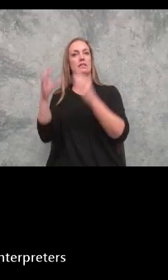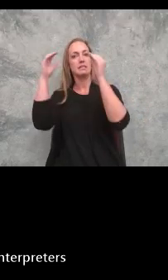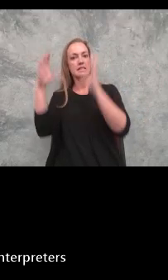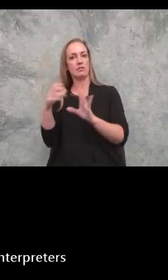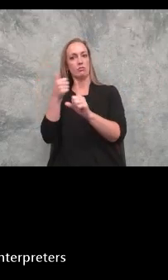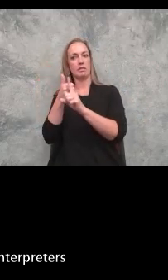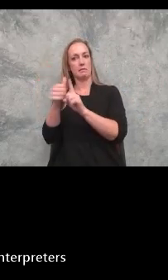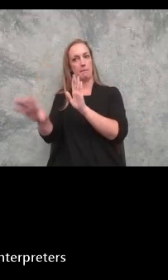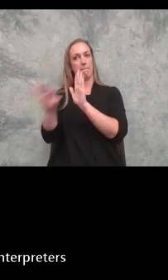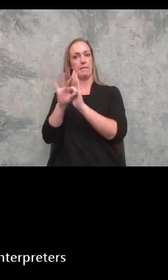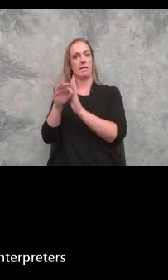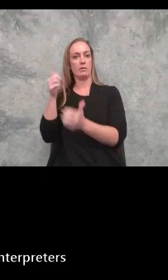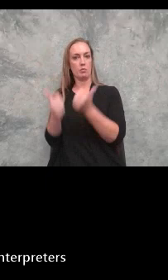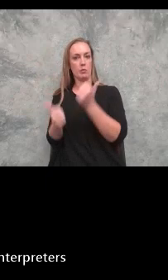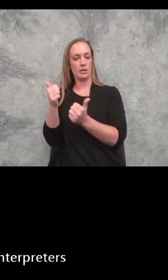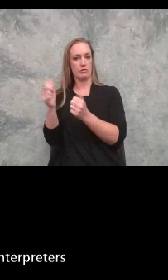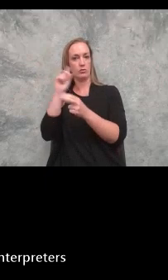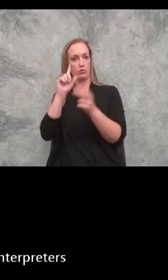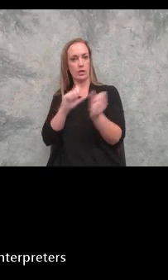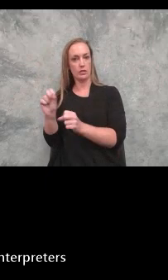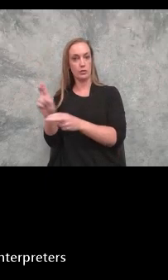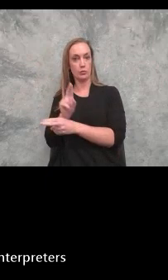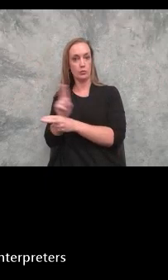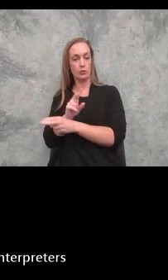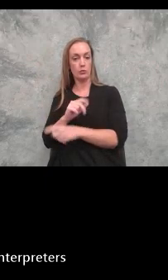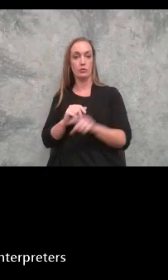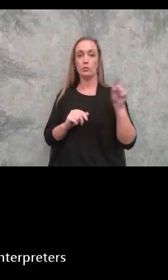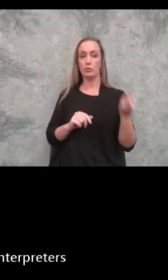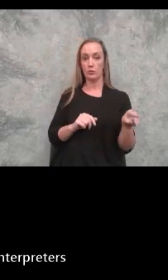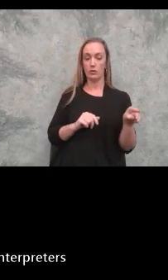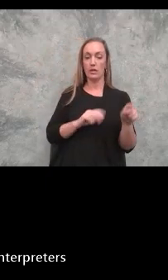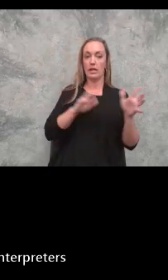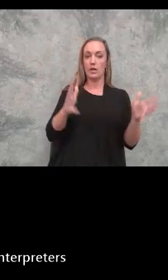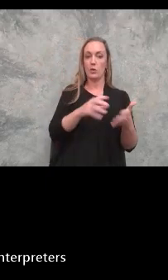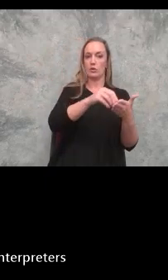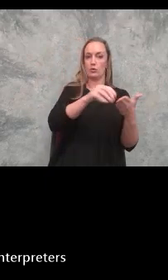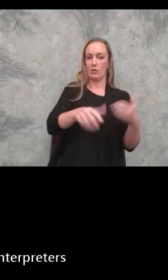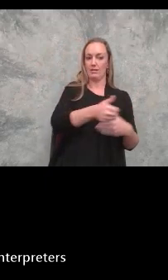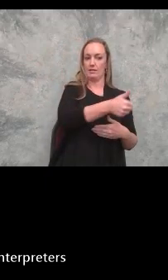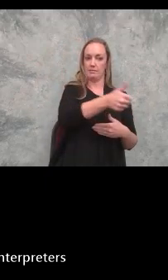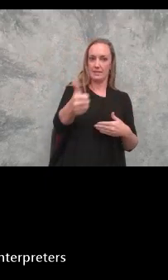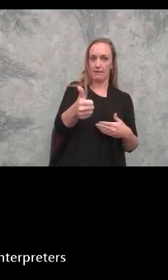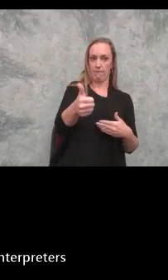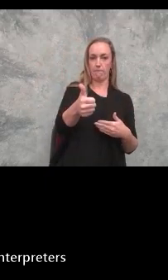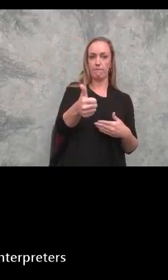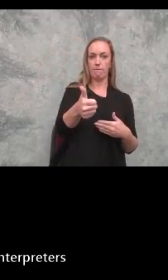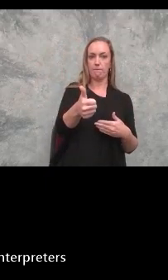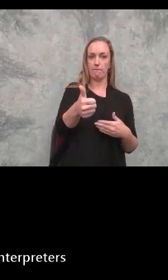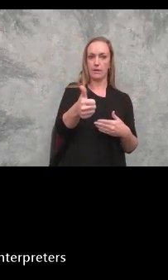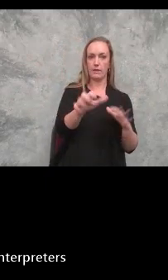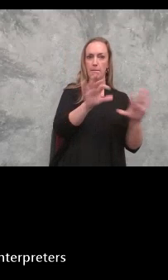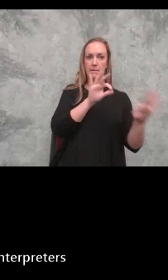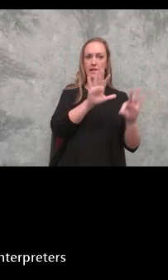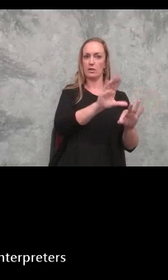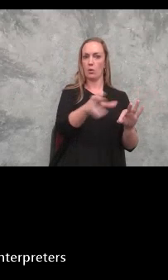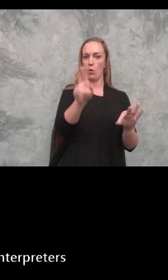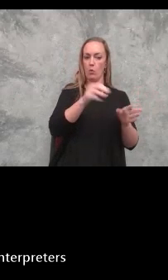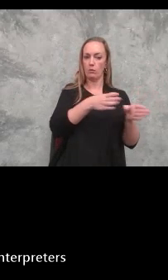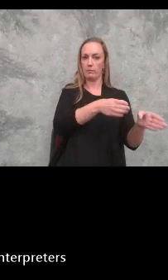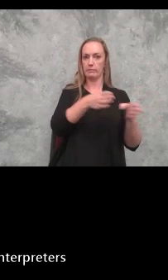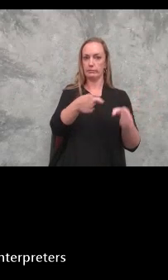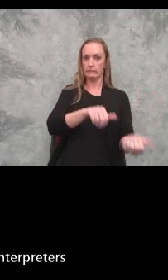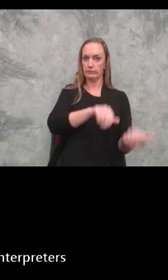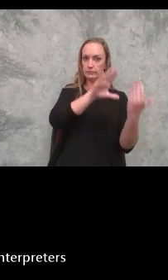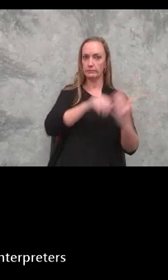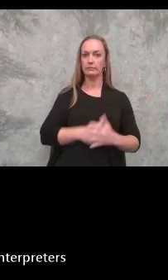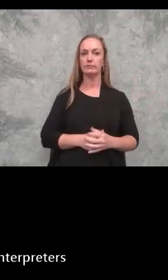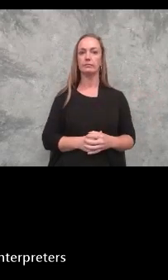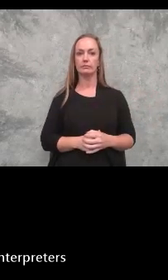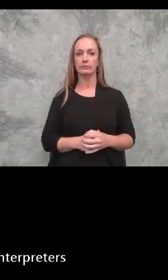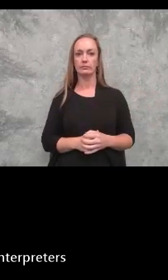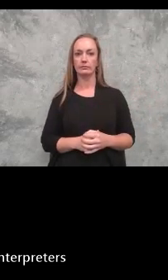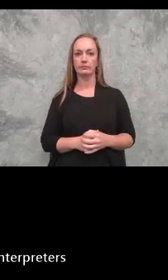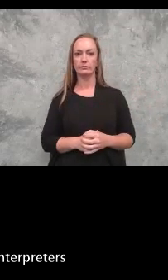strategies are used. UDL encourages students to self-differentiate and choose their own path.